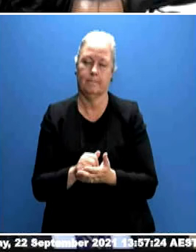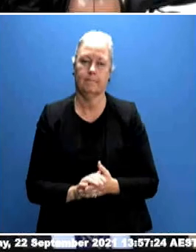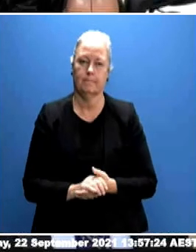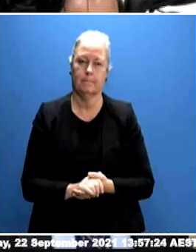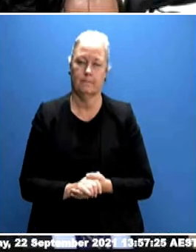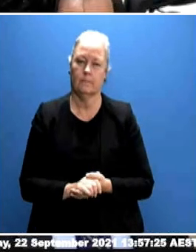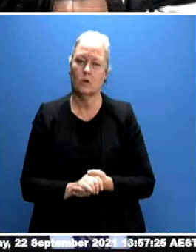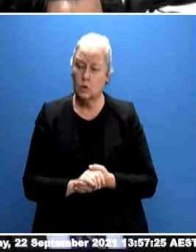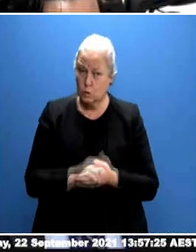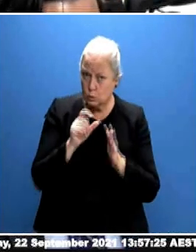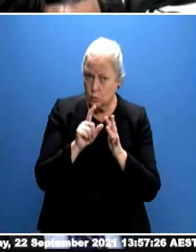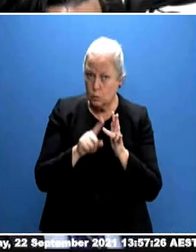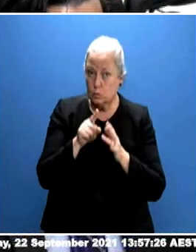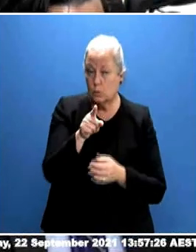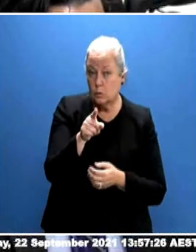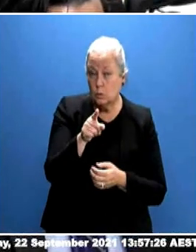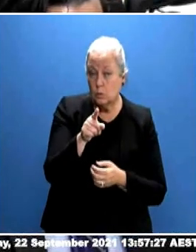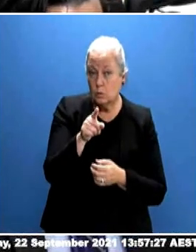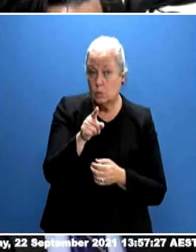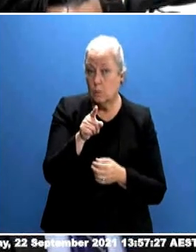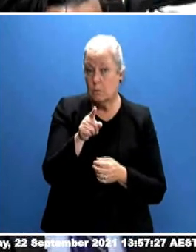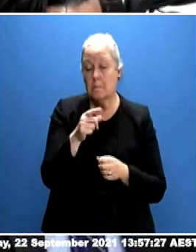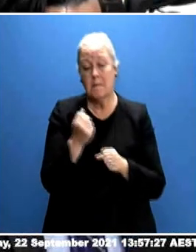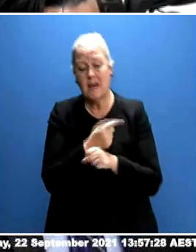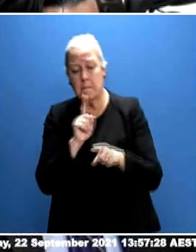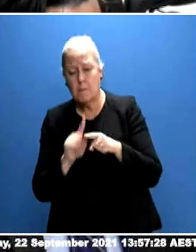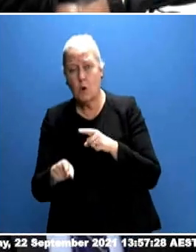Do you make the majority of those decisions, or is it shared